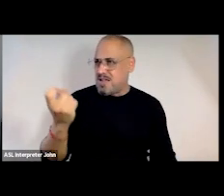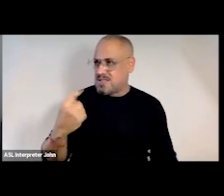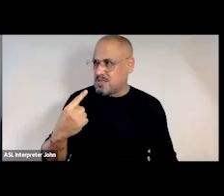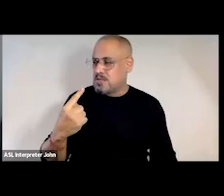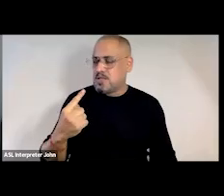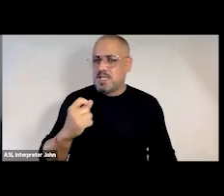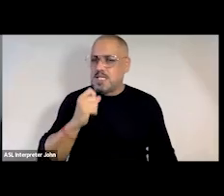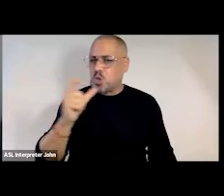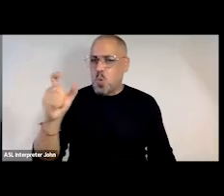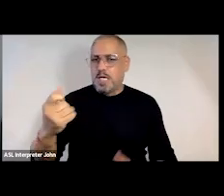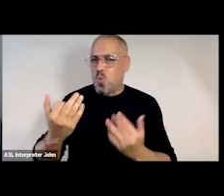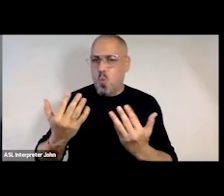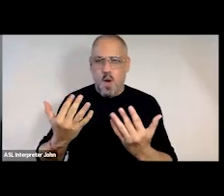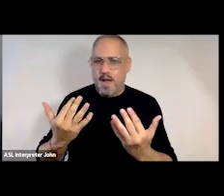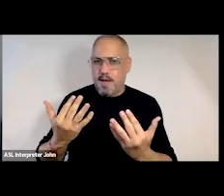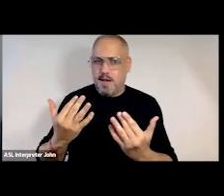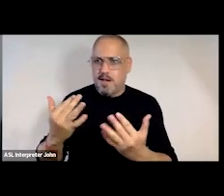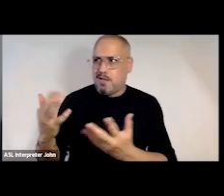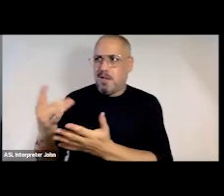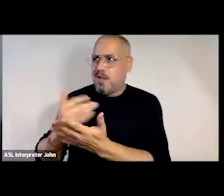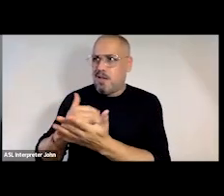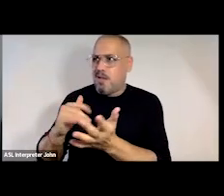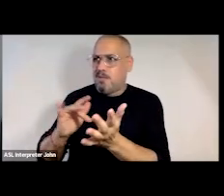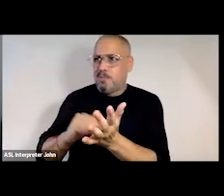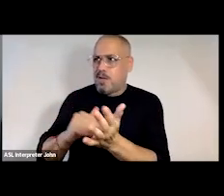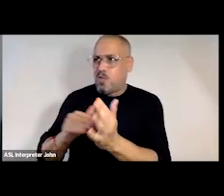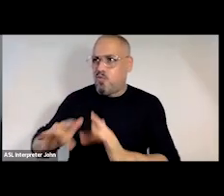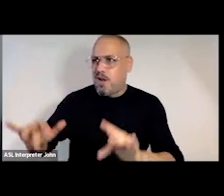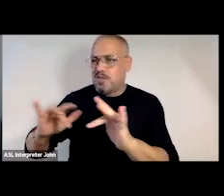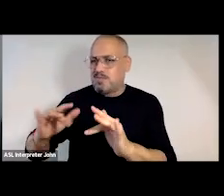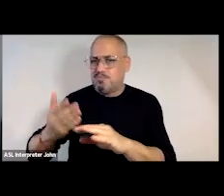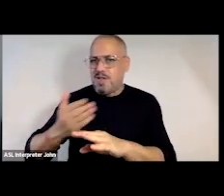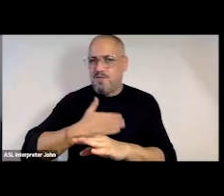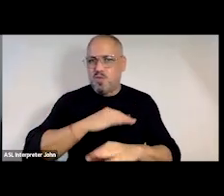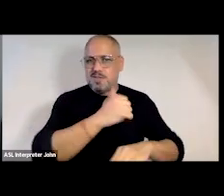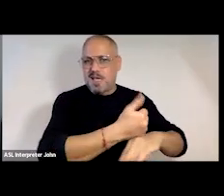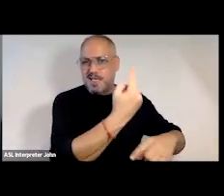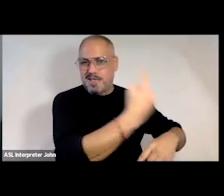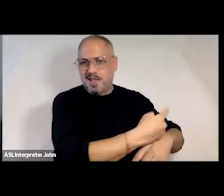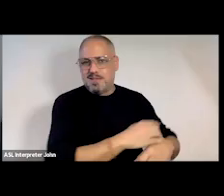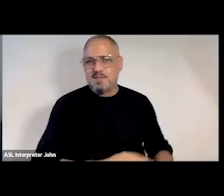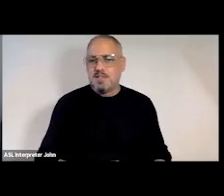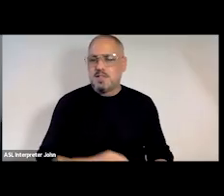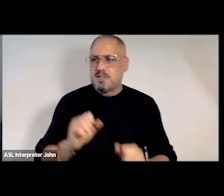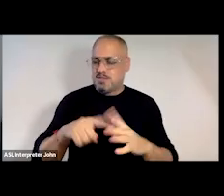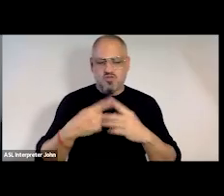You don't need to wait to collect medical records. Before setting the protective filing date, you can start that right away,